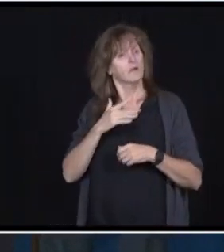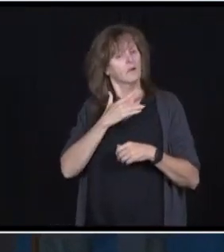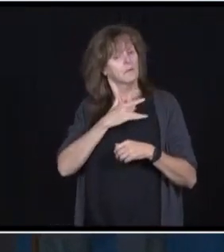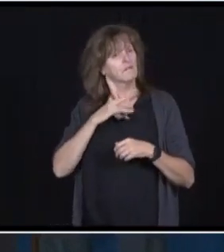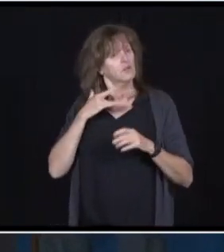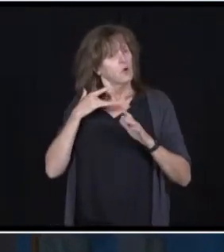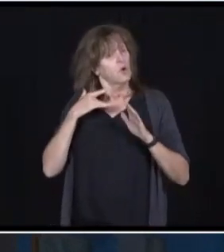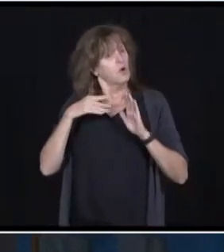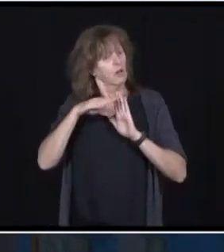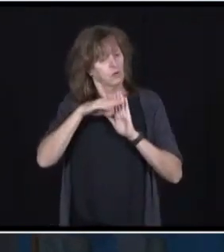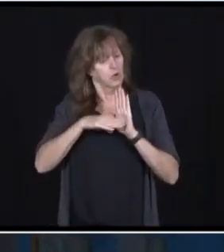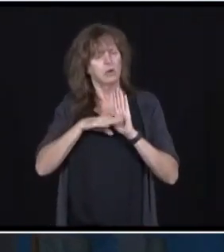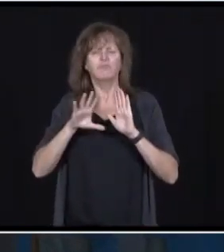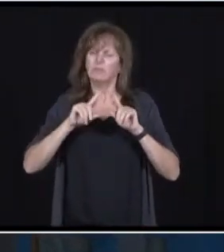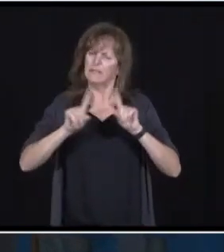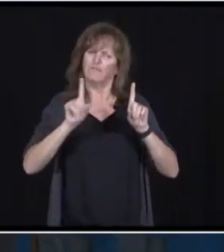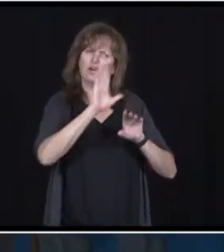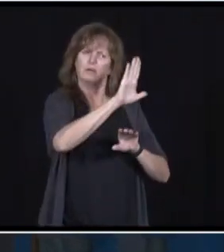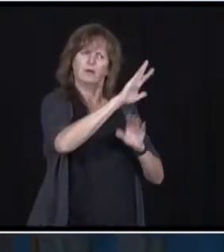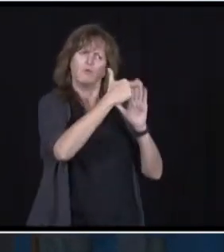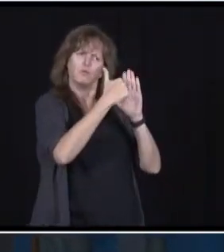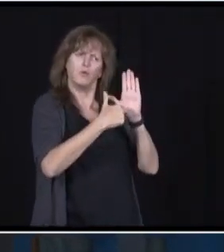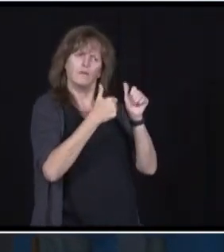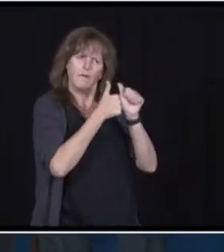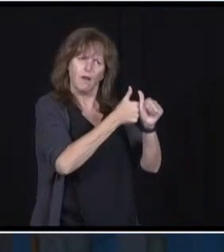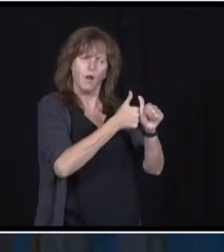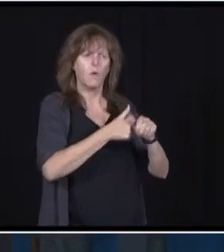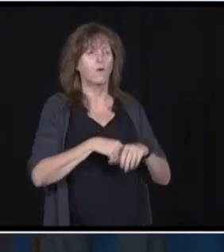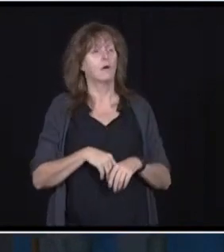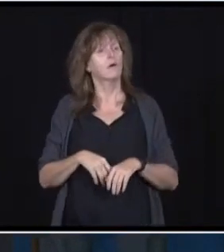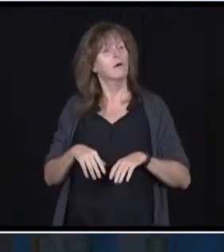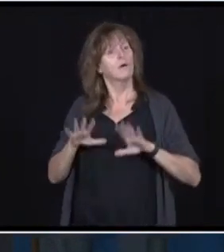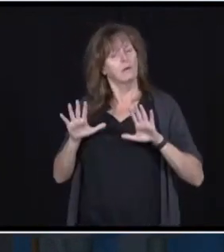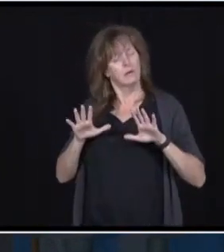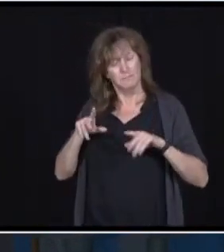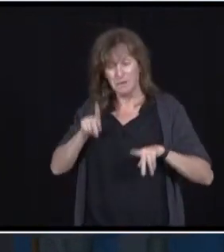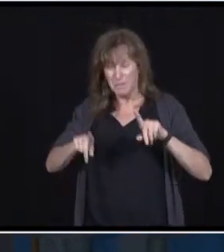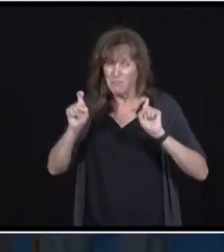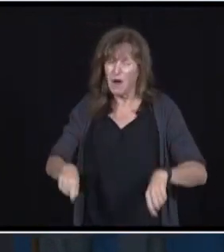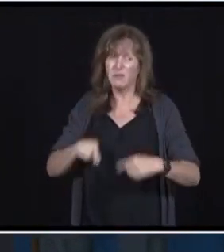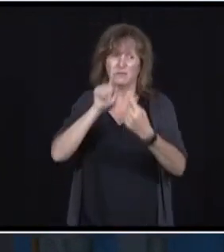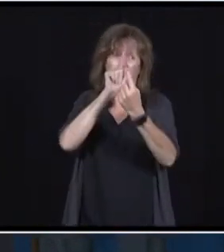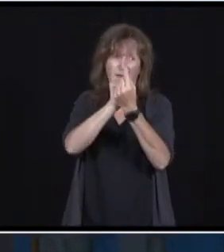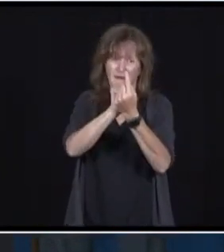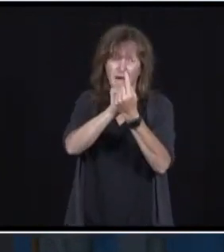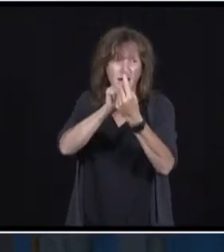Existing cross province rules will continue to apply. At all times, people must continue to maintain physical distancing